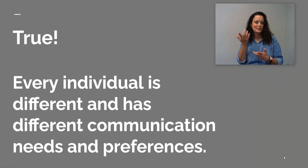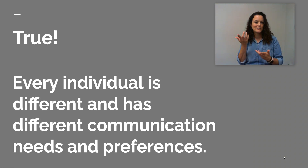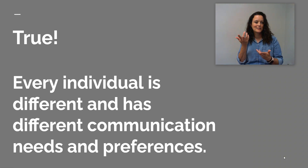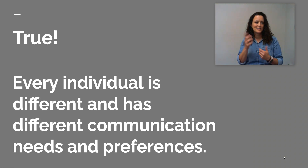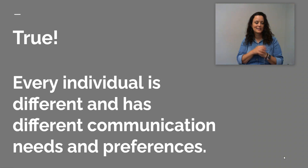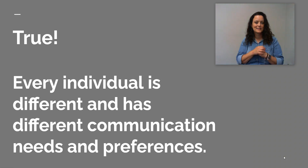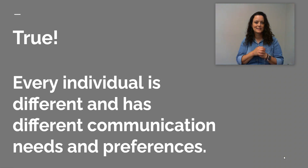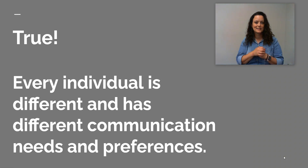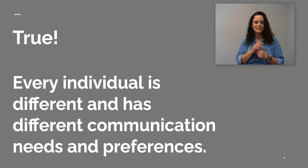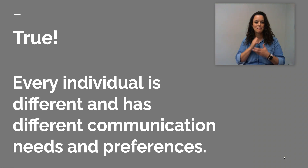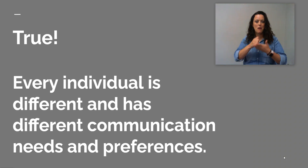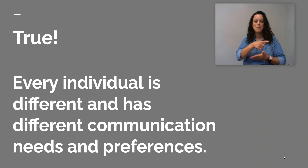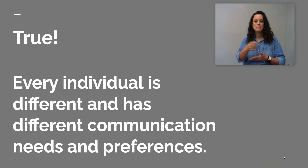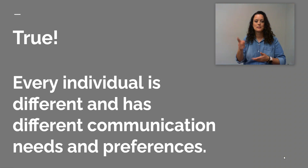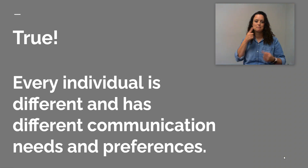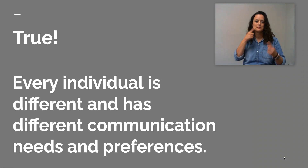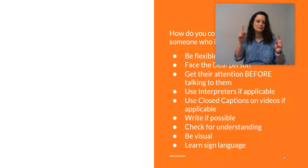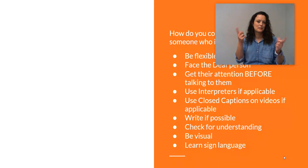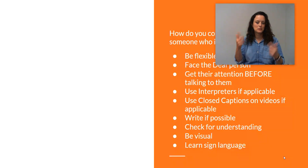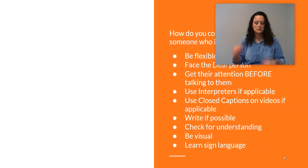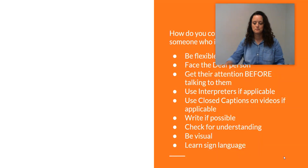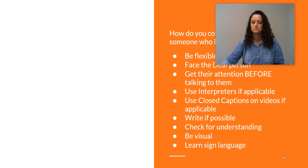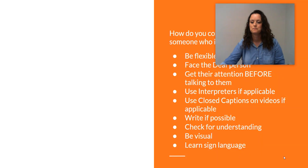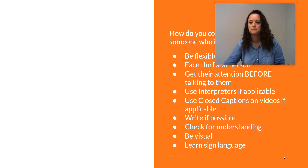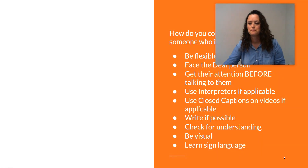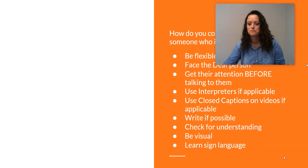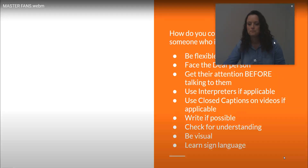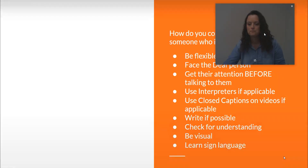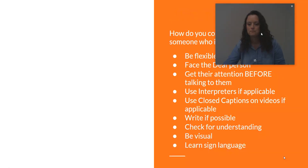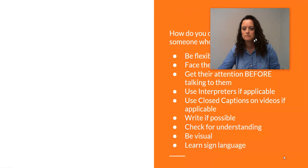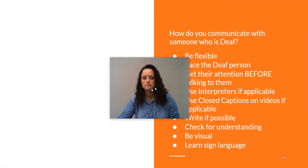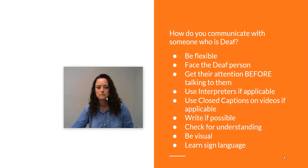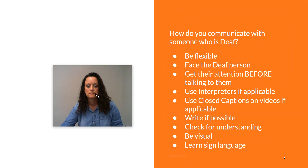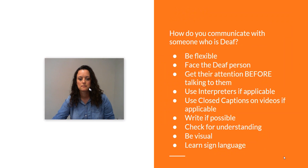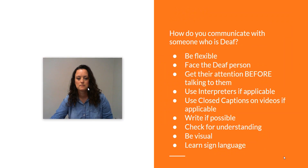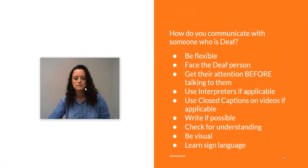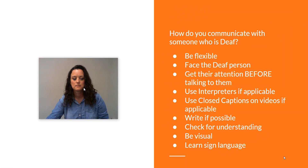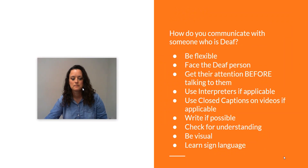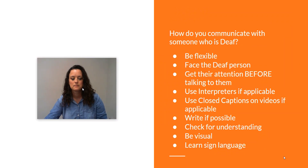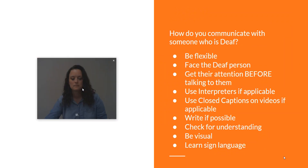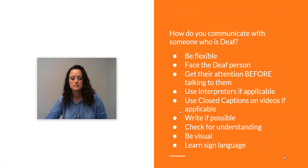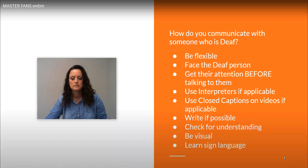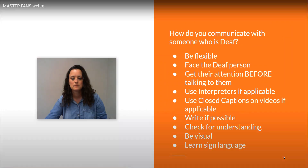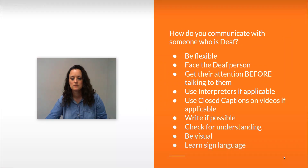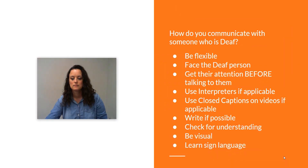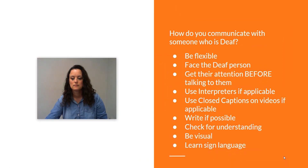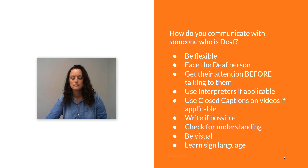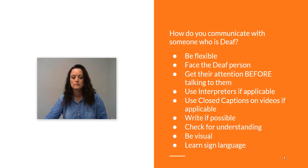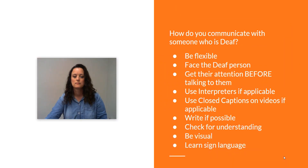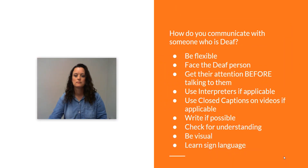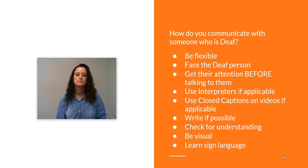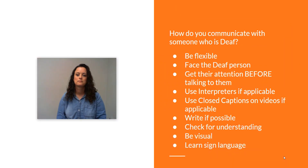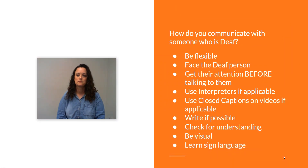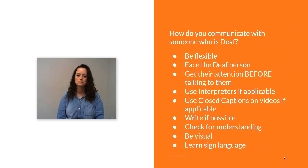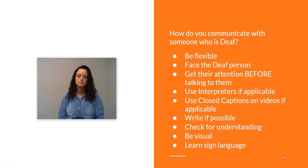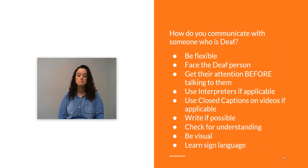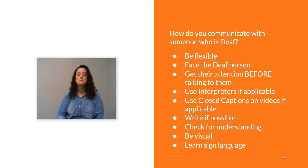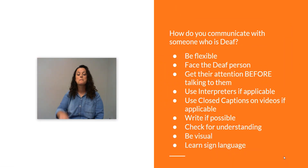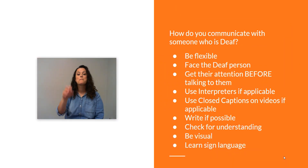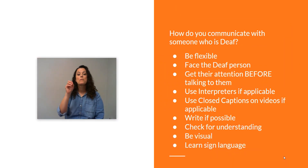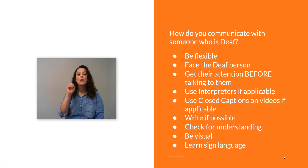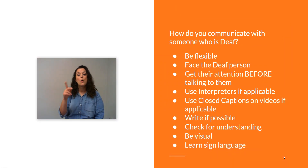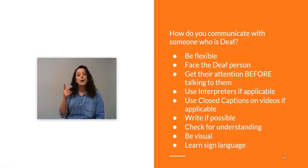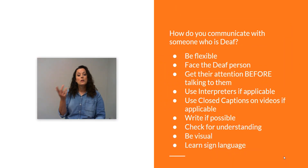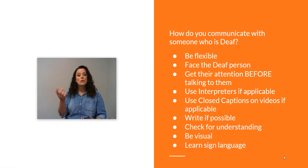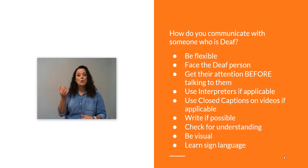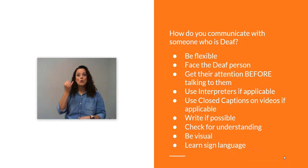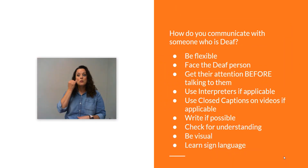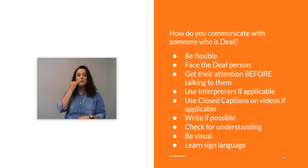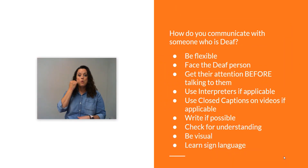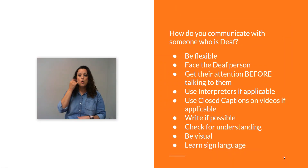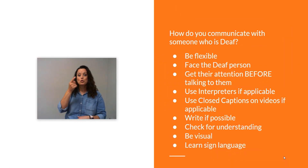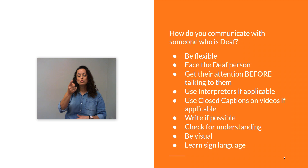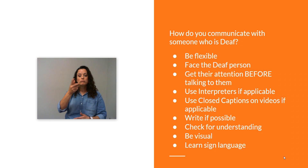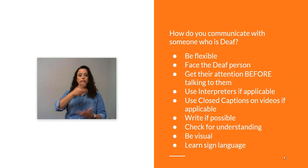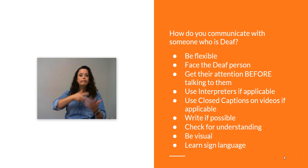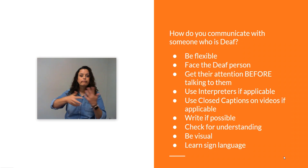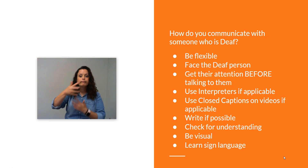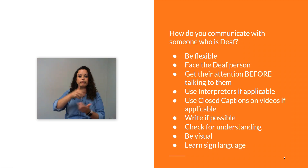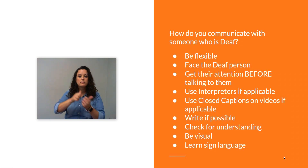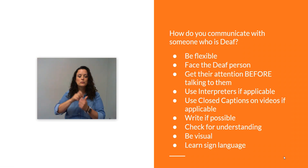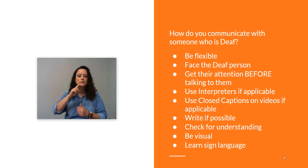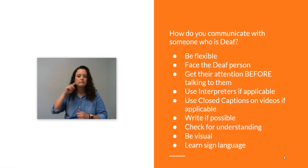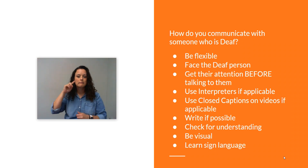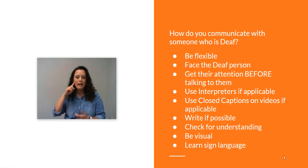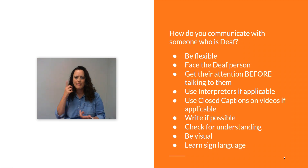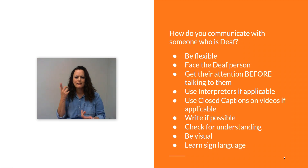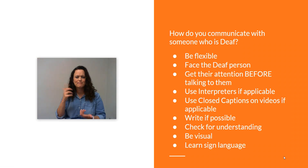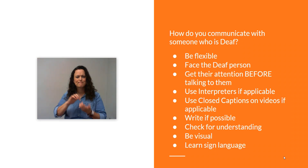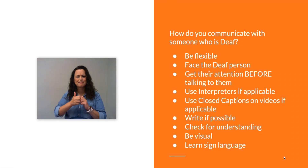successful okay so if you are interacting with a deaf person how do you communicate